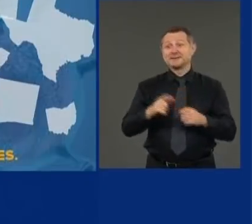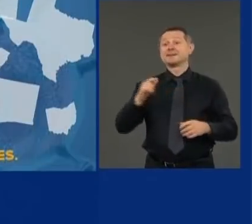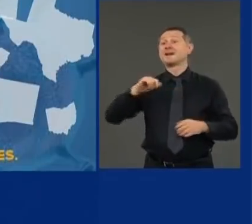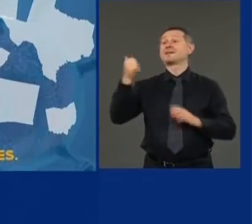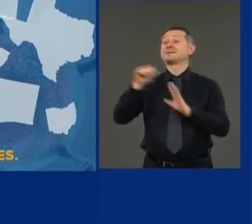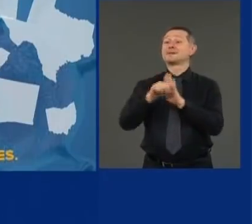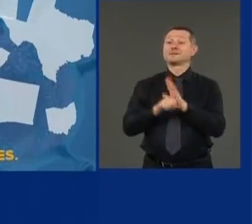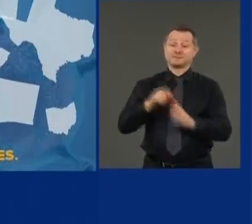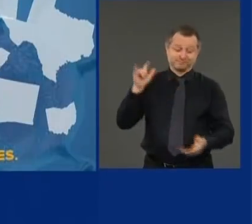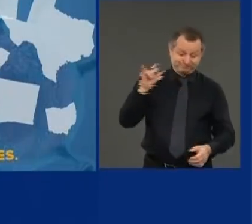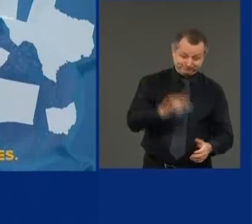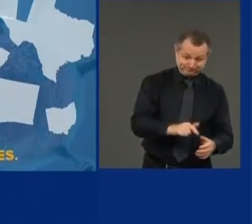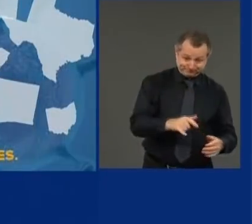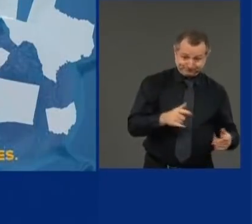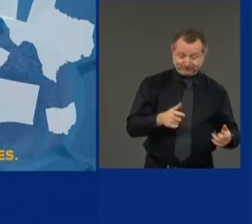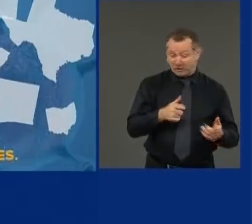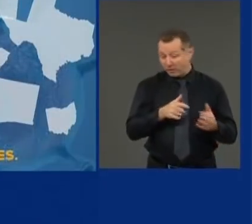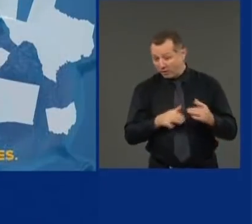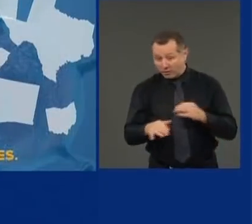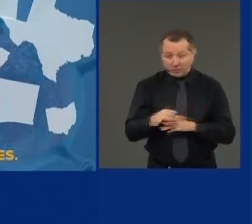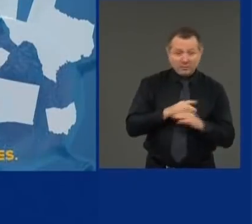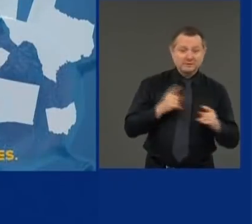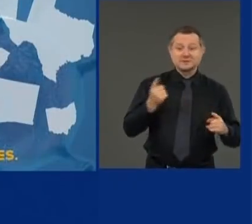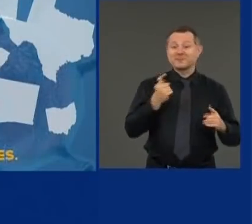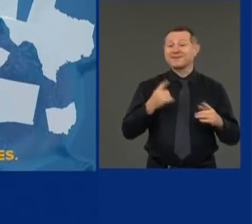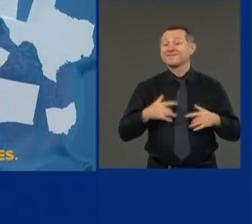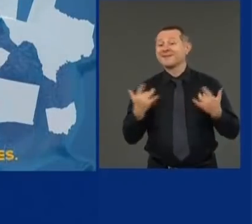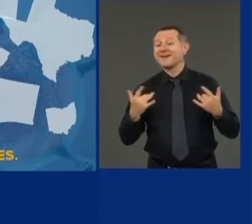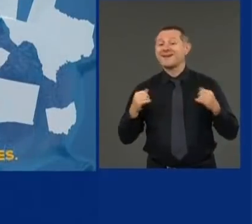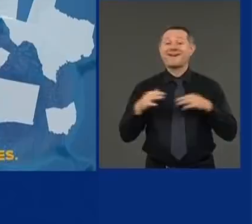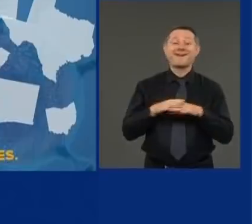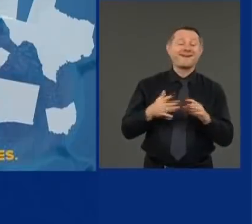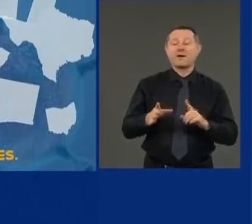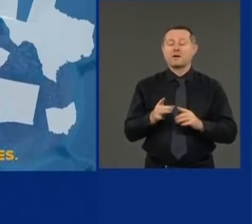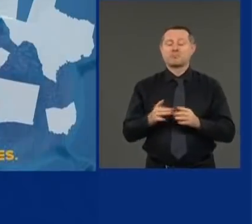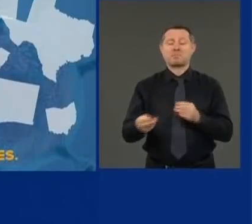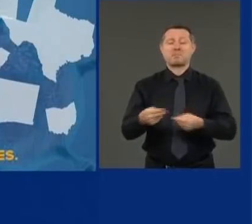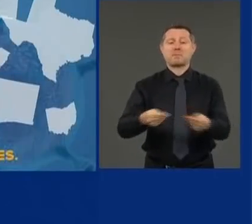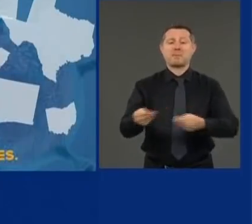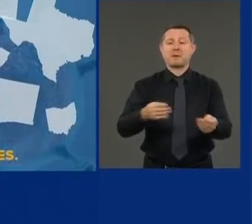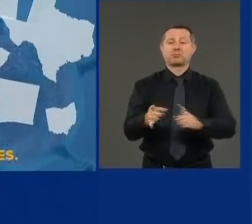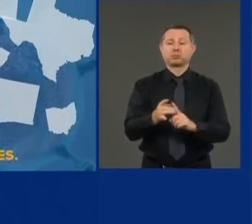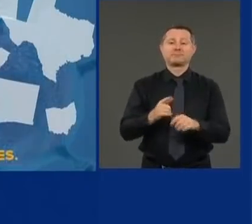WE ARE ALREADY SEEING IT. WE HAVE HAD SIGNIFICANT CLUSTERS WHERE PEOPLE CAME FROM OUT OF